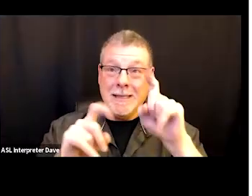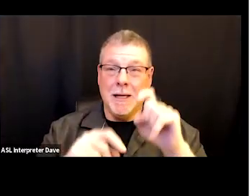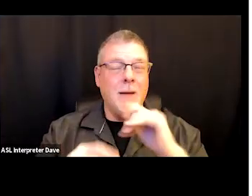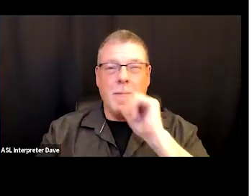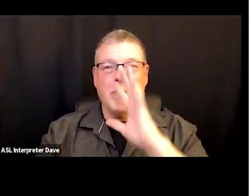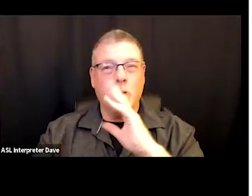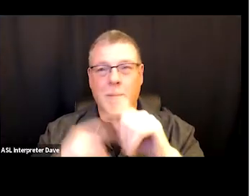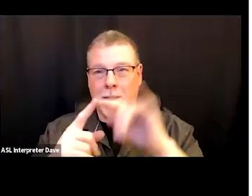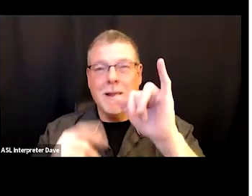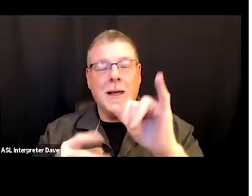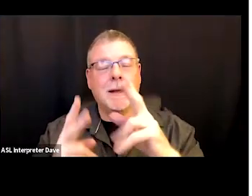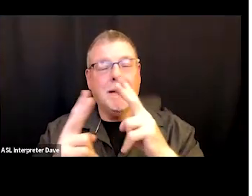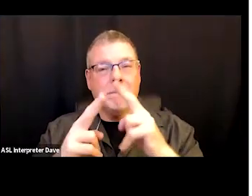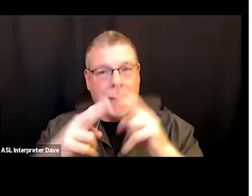but the detection windows are short